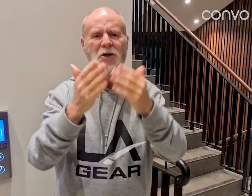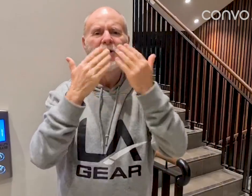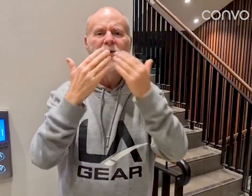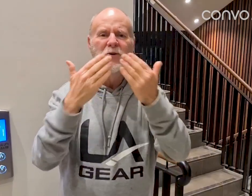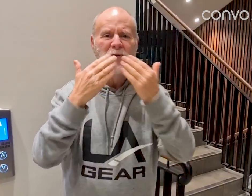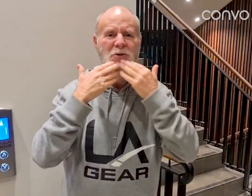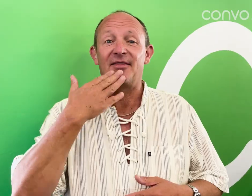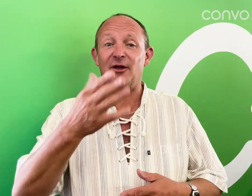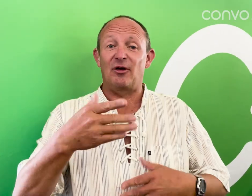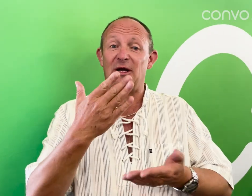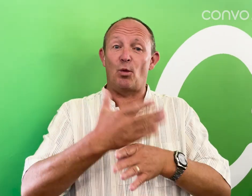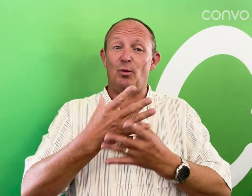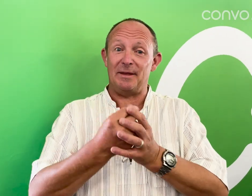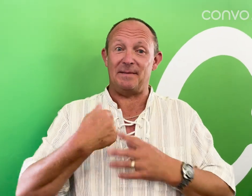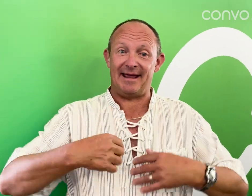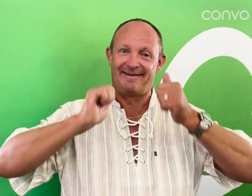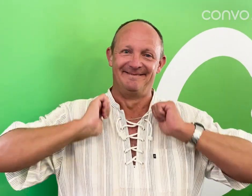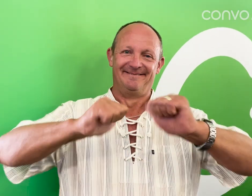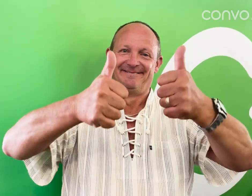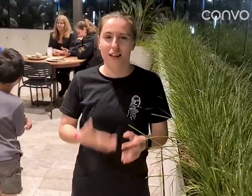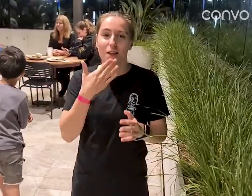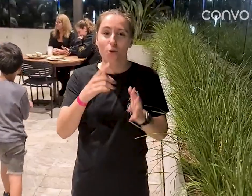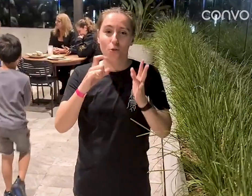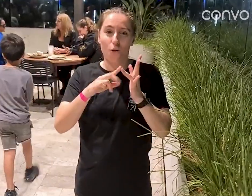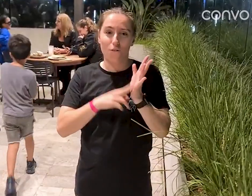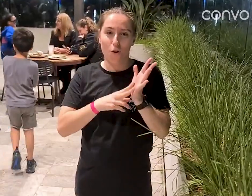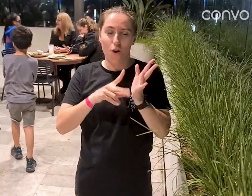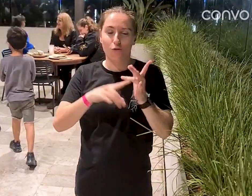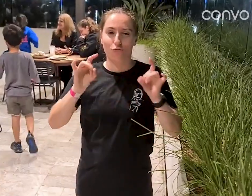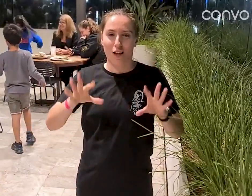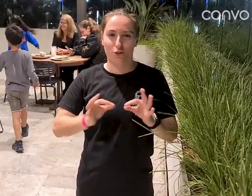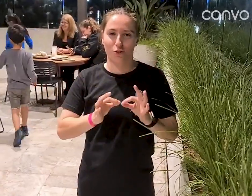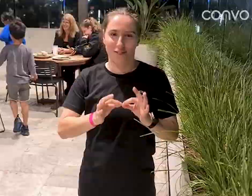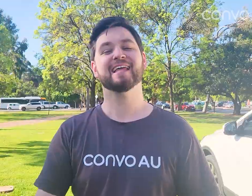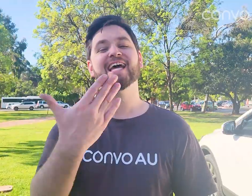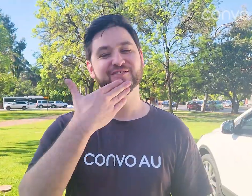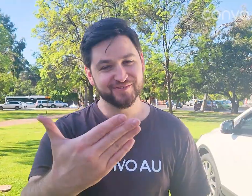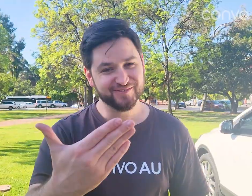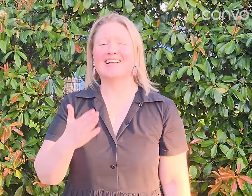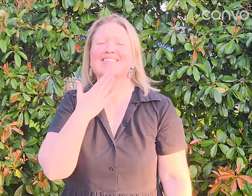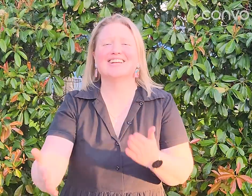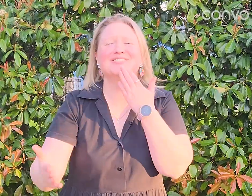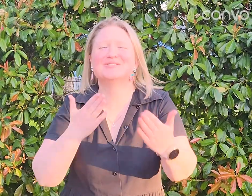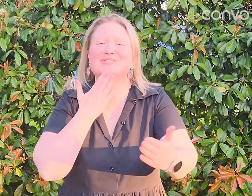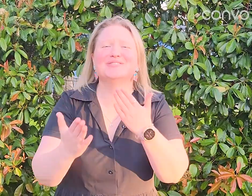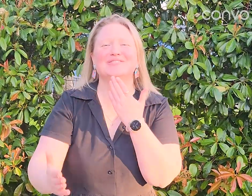Thank you! Thank you for working with me! Thank you Convo Australia interpreters! Thank you! Thank you! Thank you! Thank you!